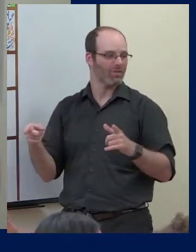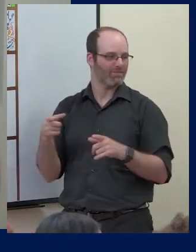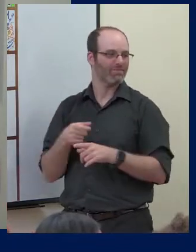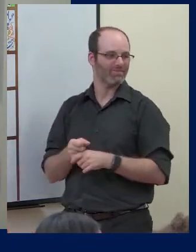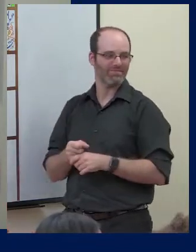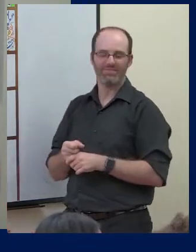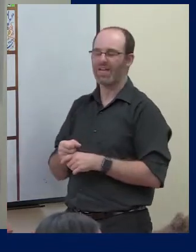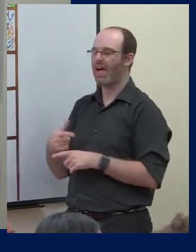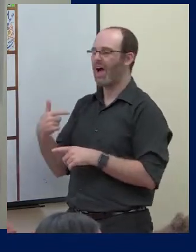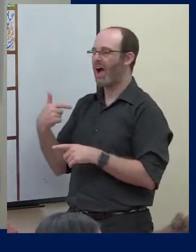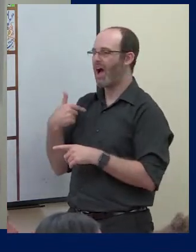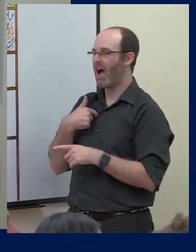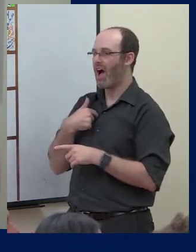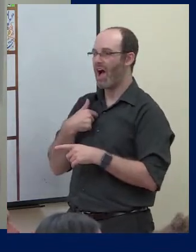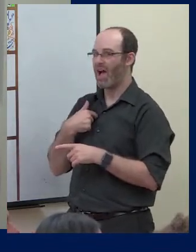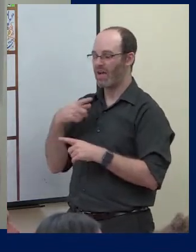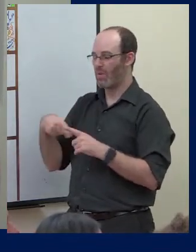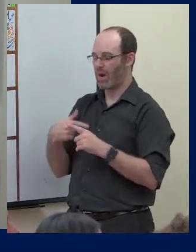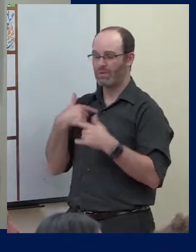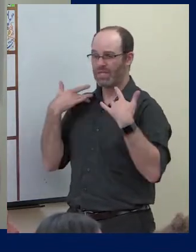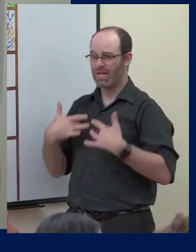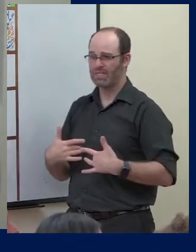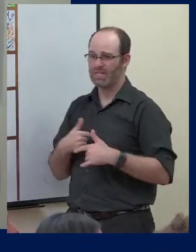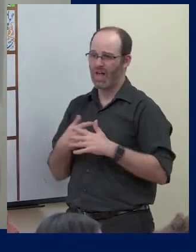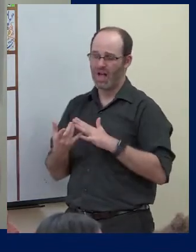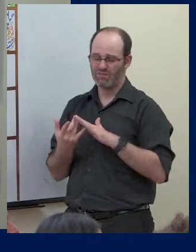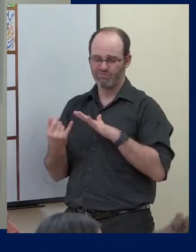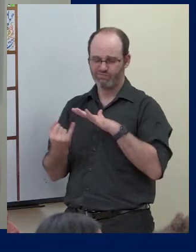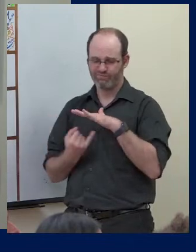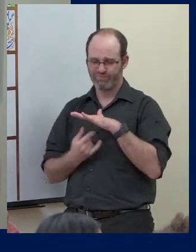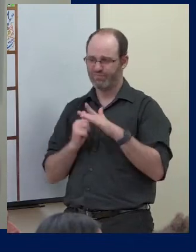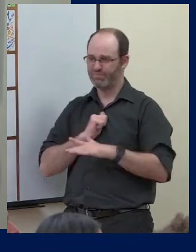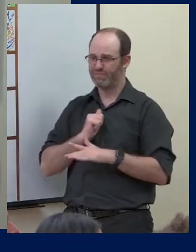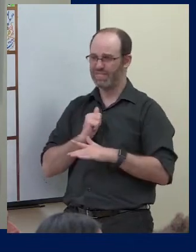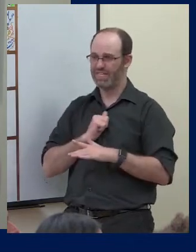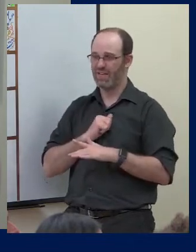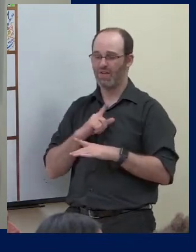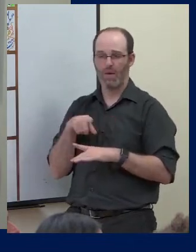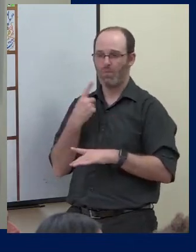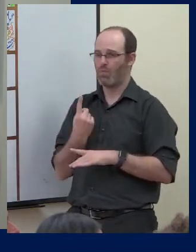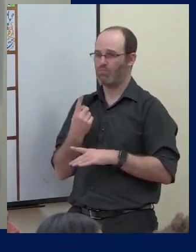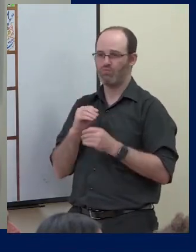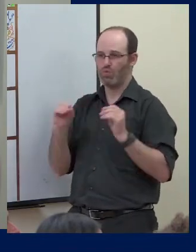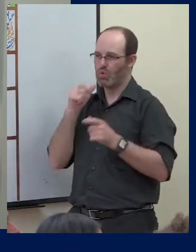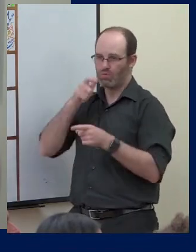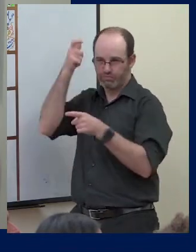myself, I am the only child so being without my parents was really hard.